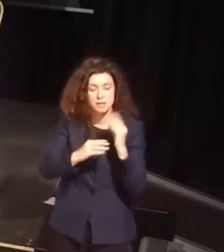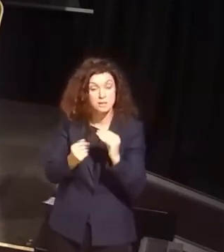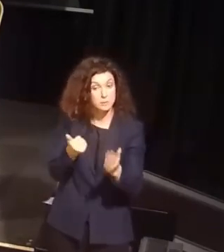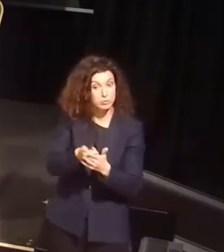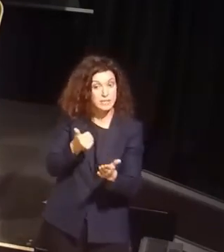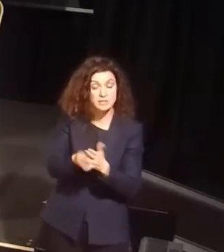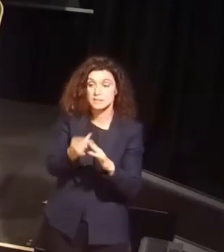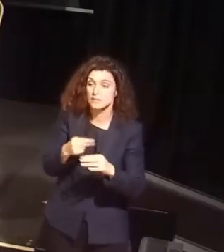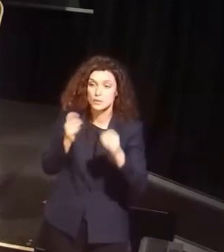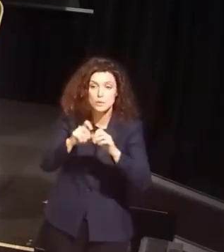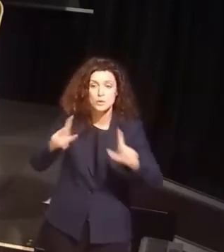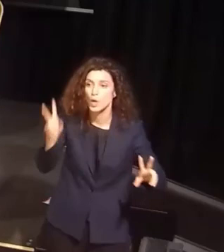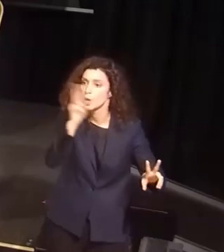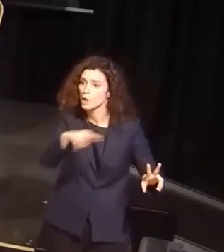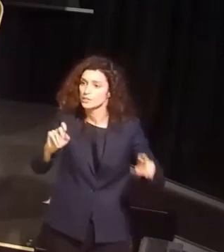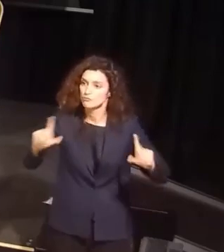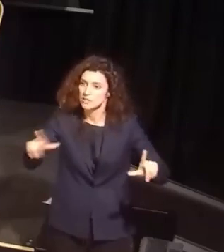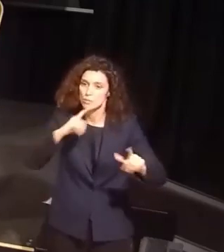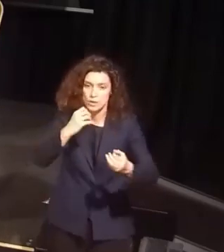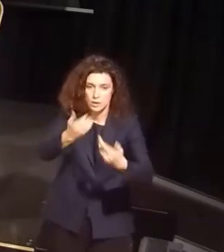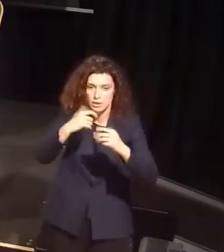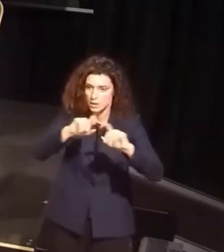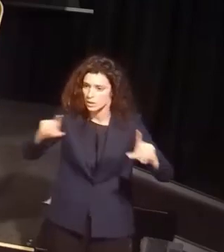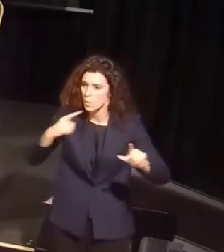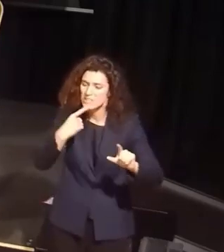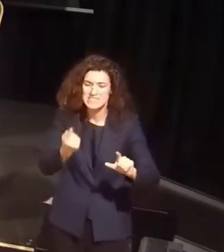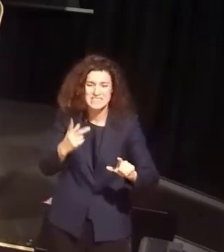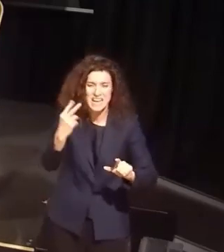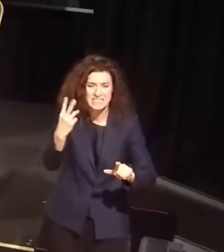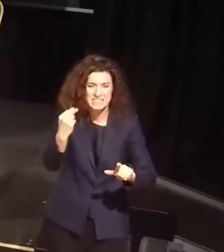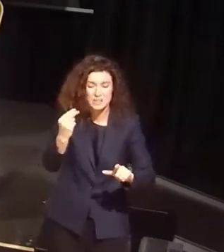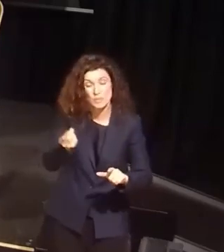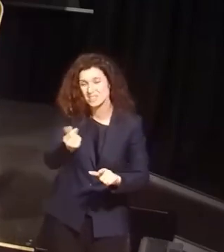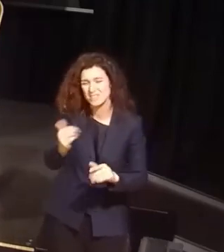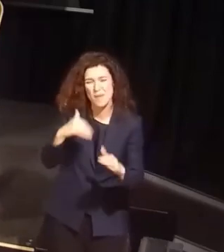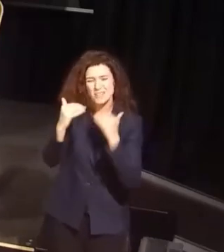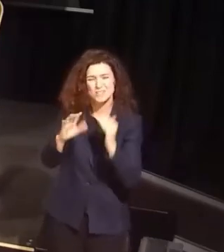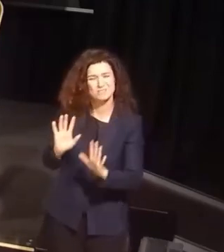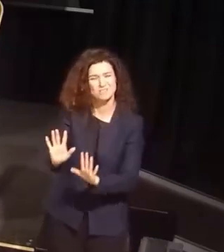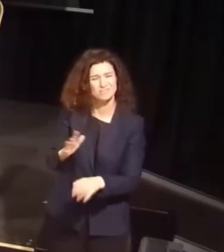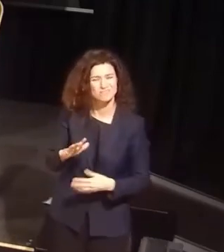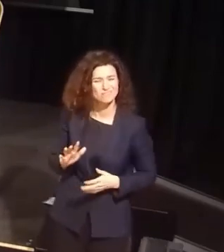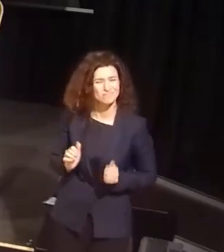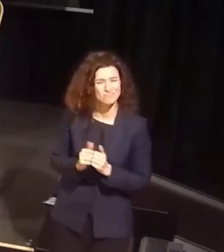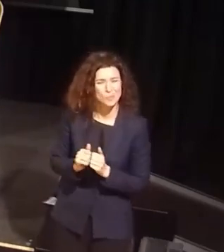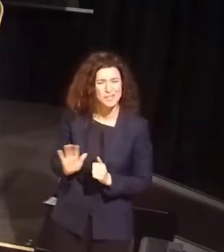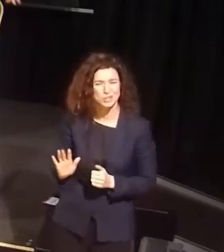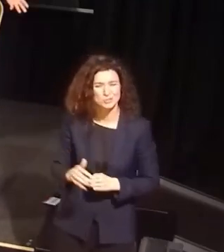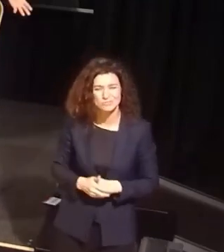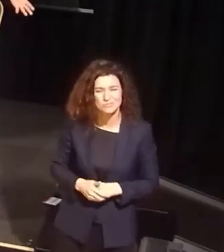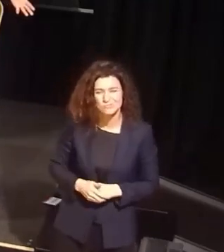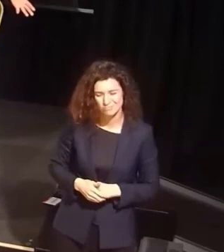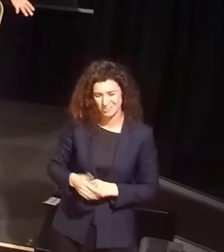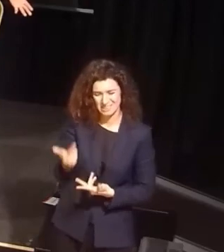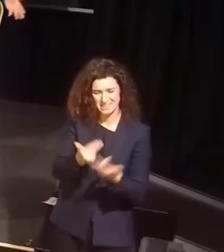it will show you what it says." But certain adults will not do that, because that's designed for a younger audience.